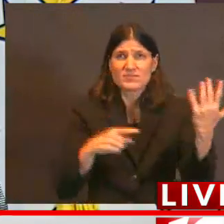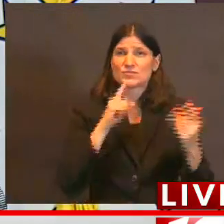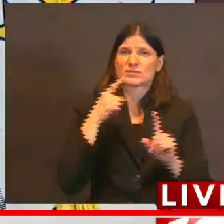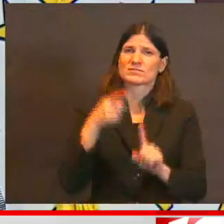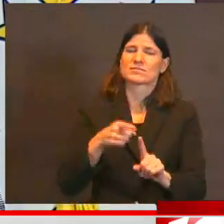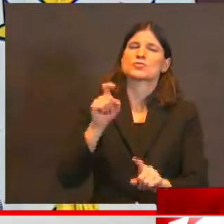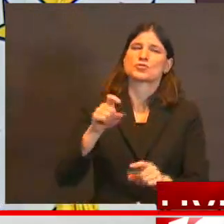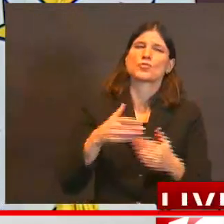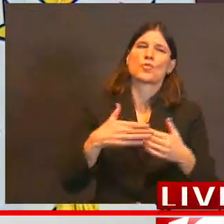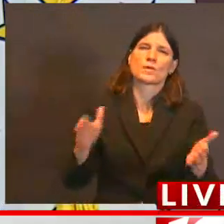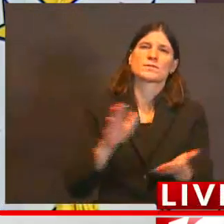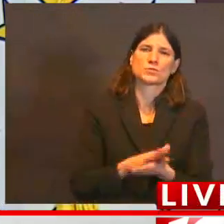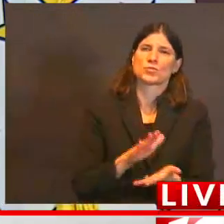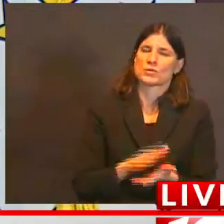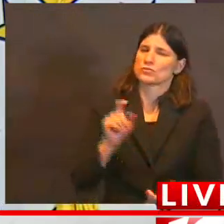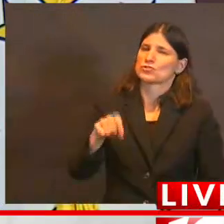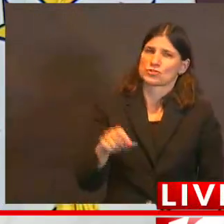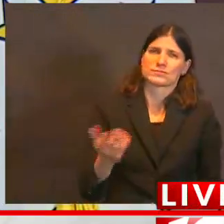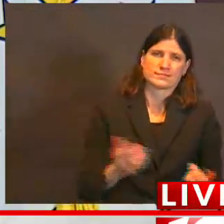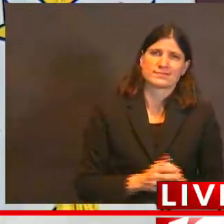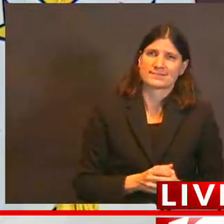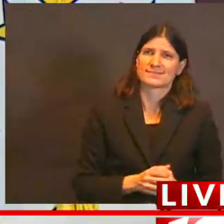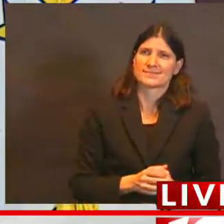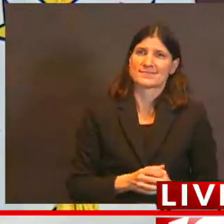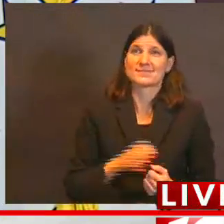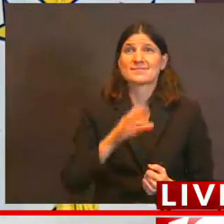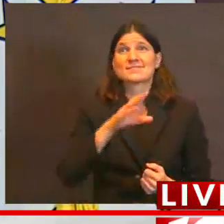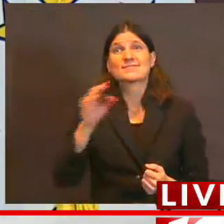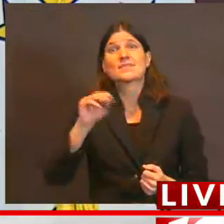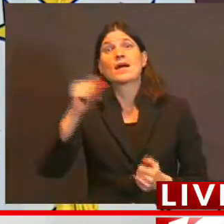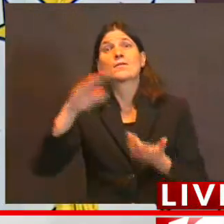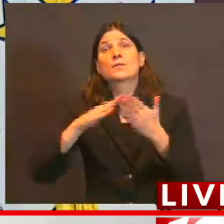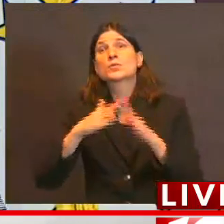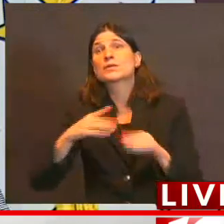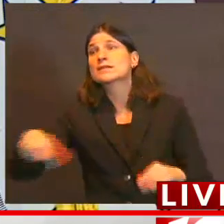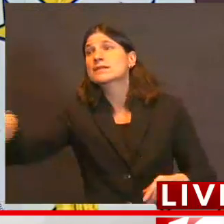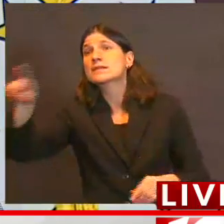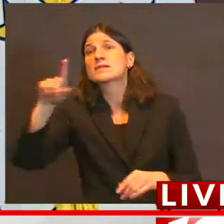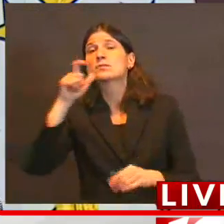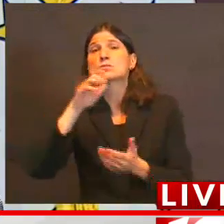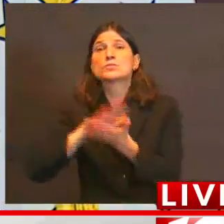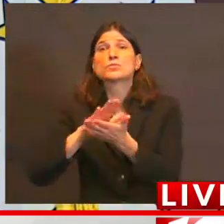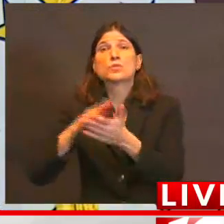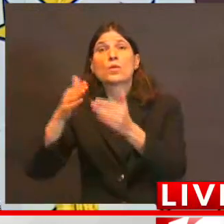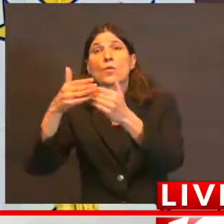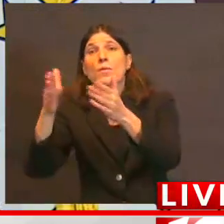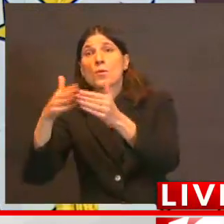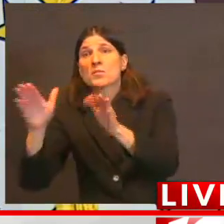TO MINIMIZE SETTING SO ALL OF THOSE MITIGATION STEPS IN PLACE ARE ENOUGH FOR US TO CONFIDENTLY SAY TO PUT A KIT